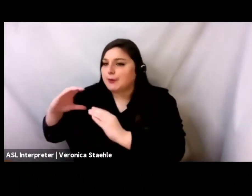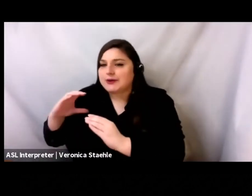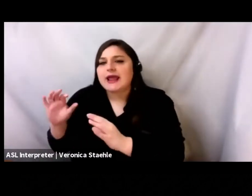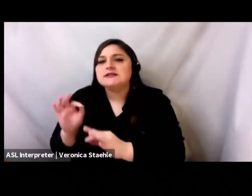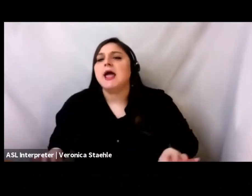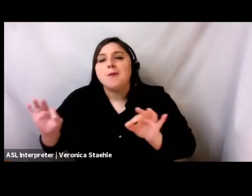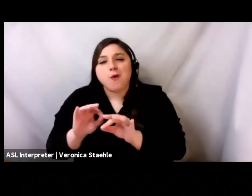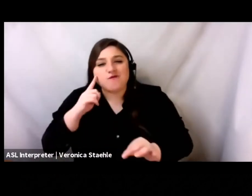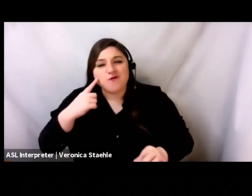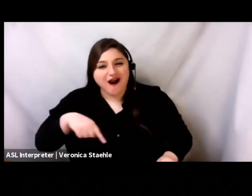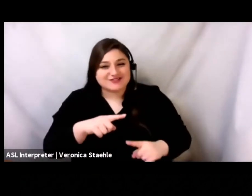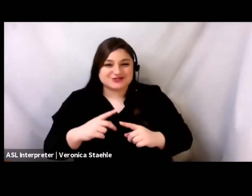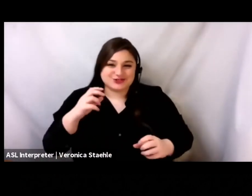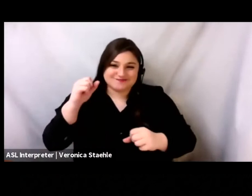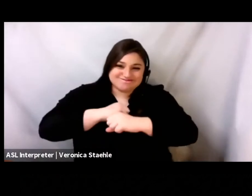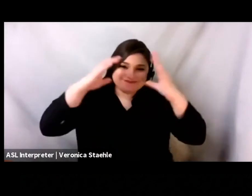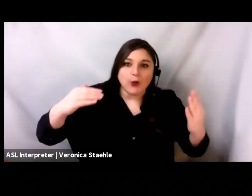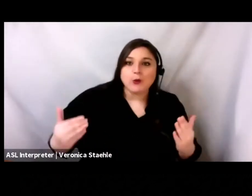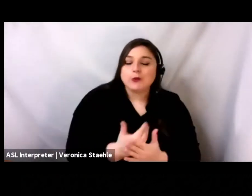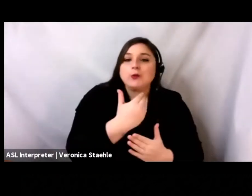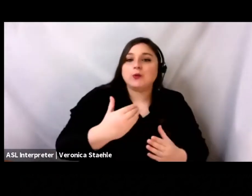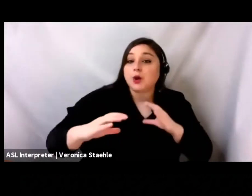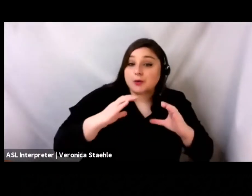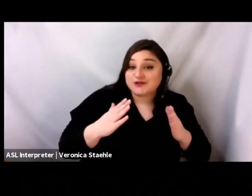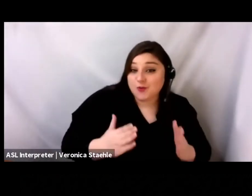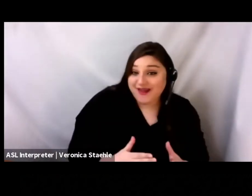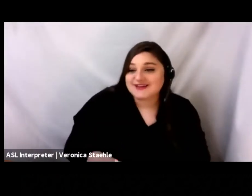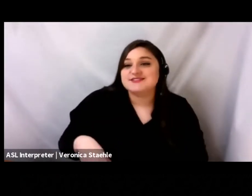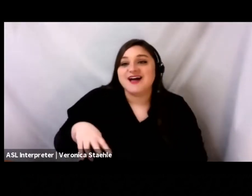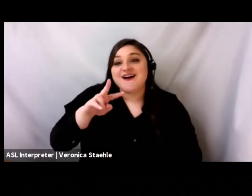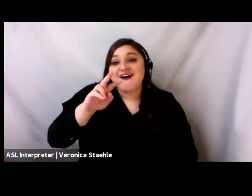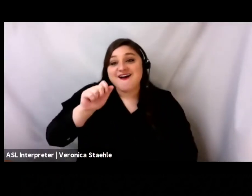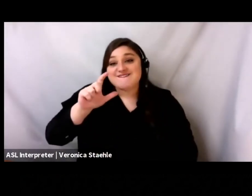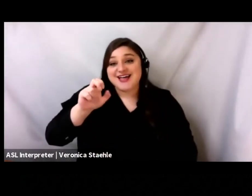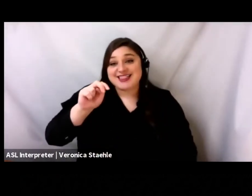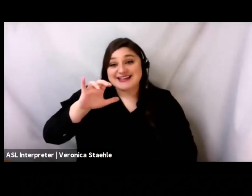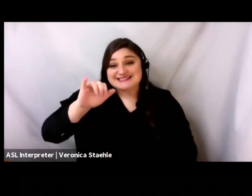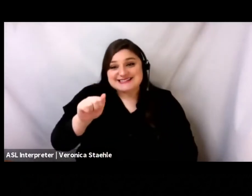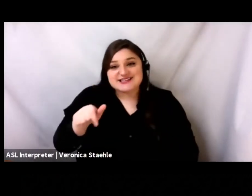Valencia James and the Volumetric Performance Toolbox and the team at Glowbox, they're diving in